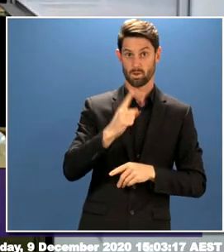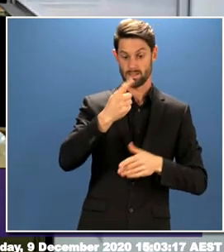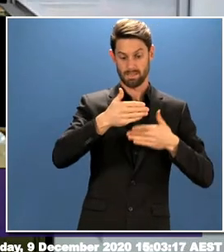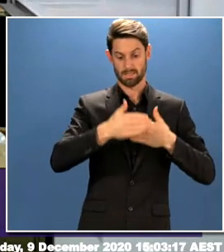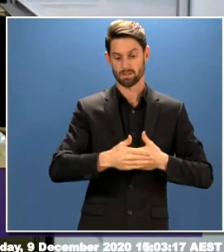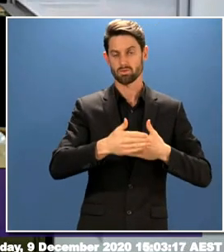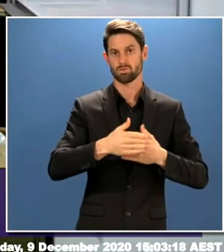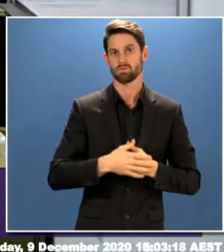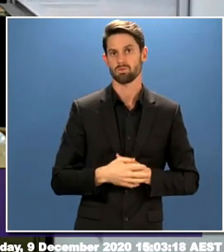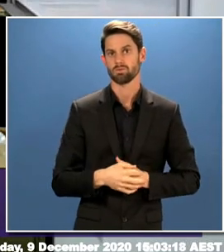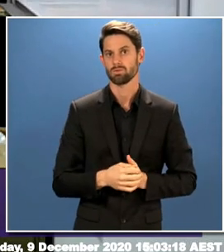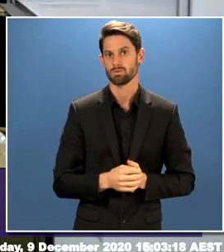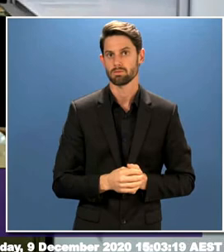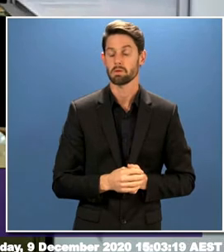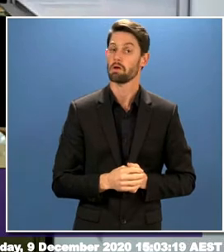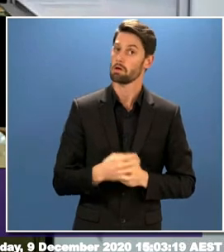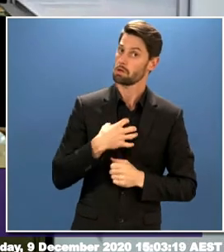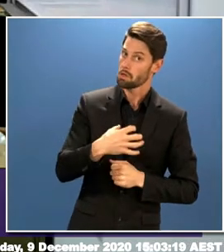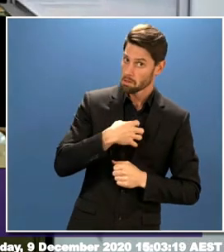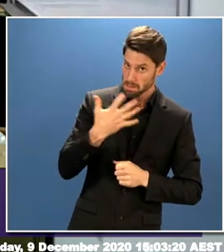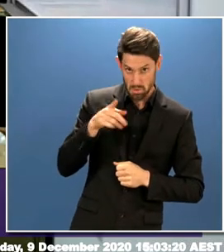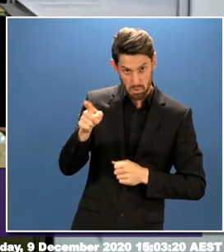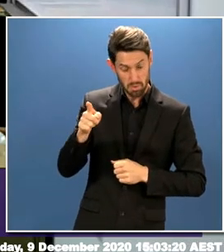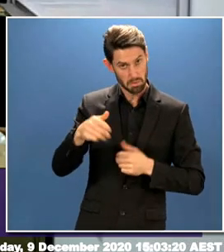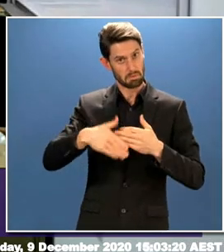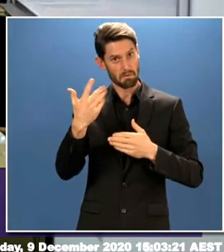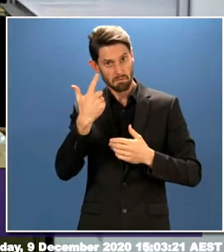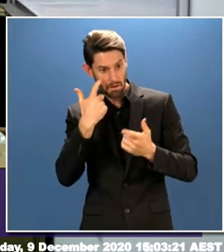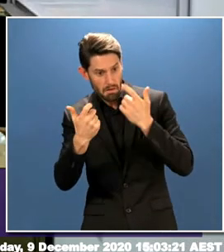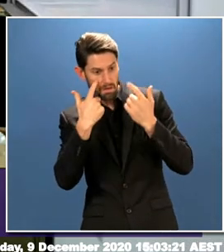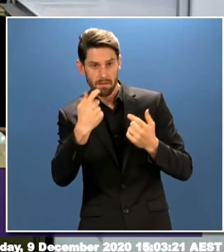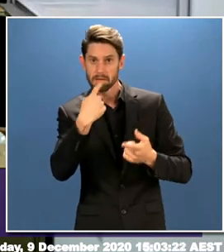And did you make any particular findings following stage one,